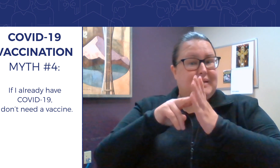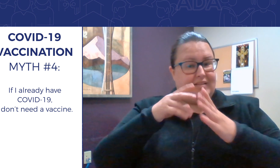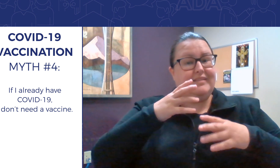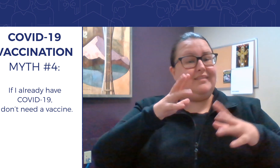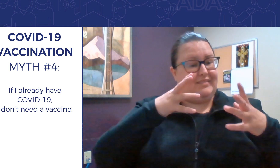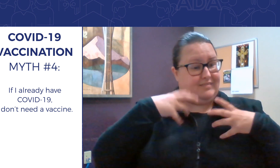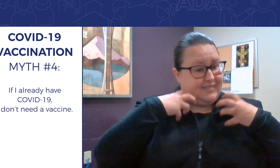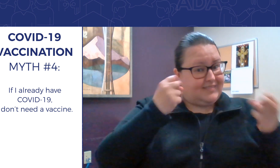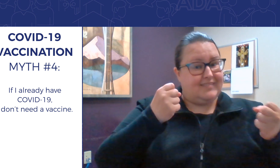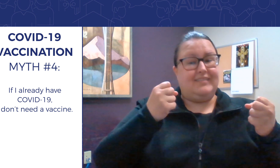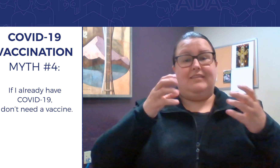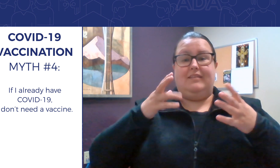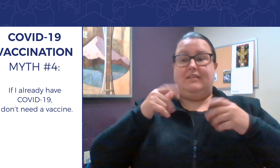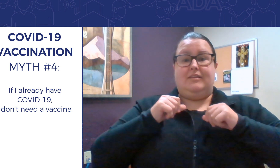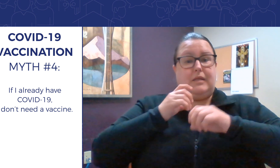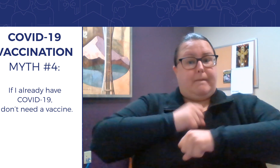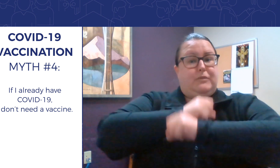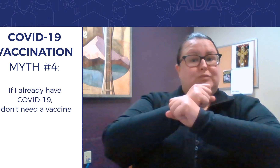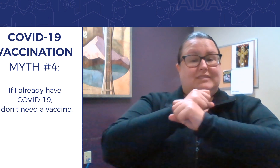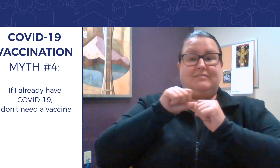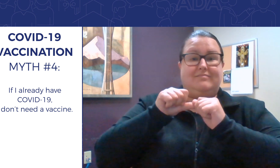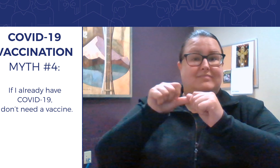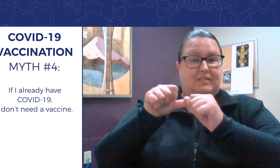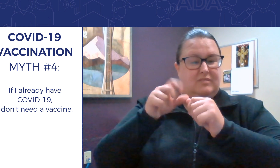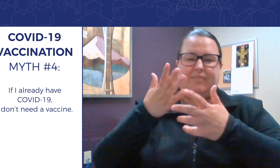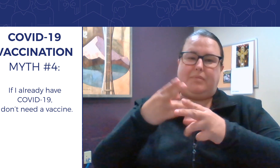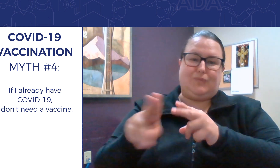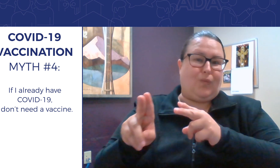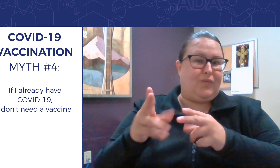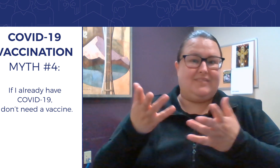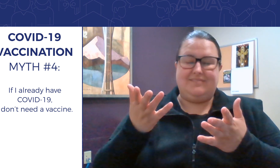Meaning you got the sickness and then the immunity from that is short lived.